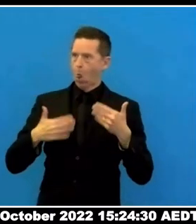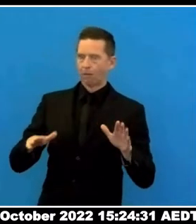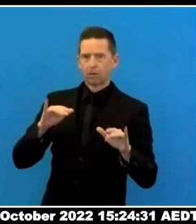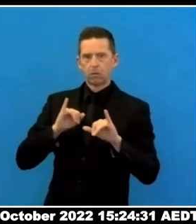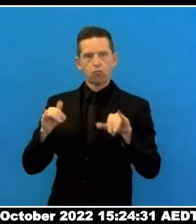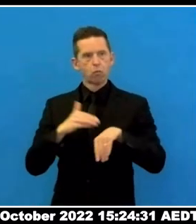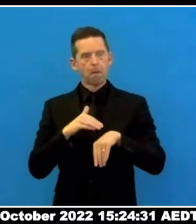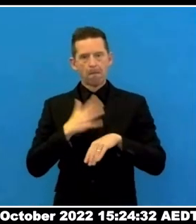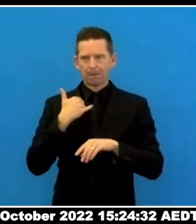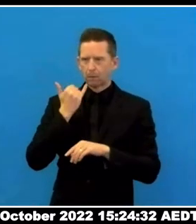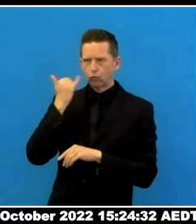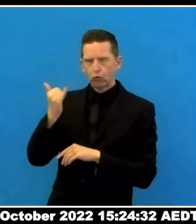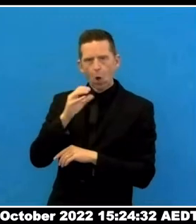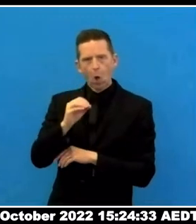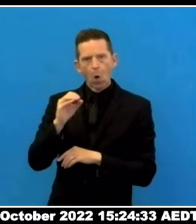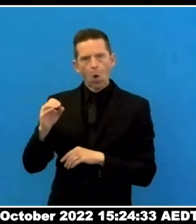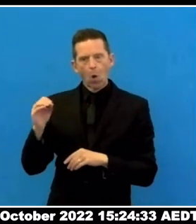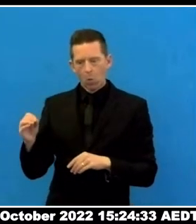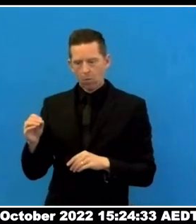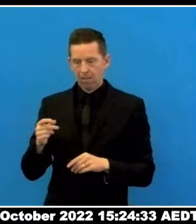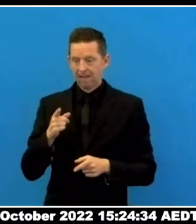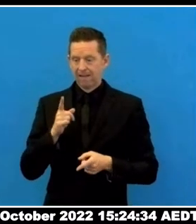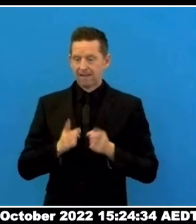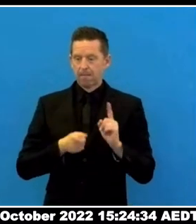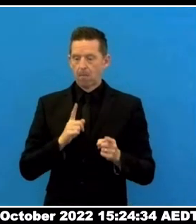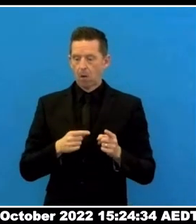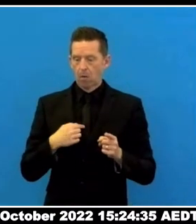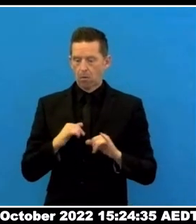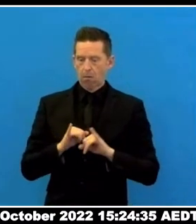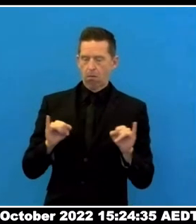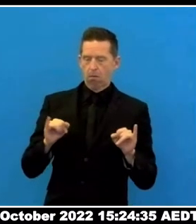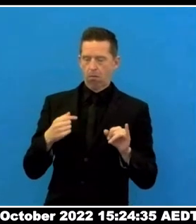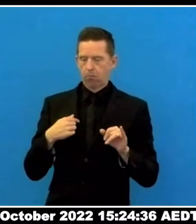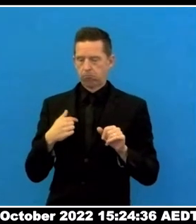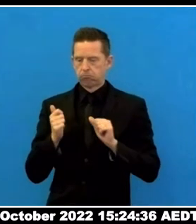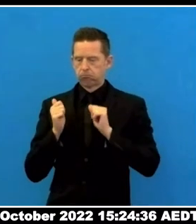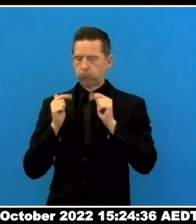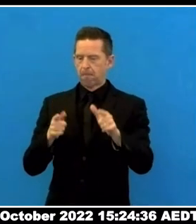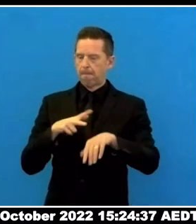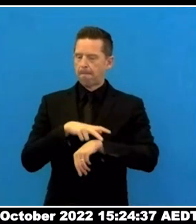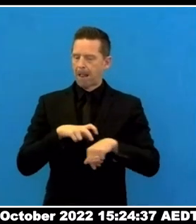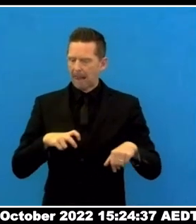We end up actually going the police took us back to our home. Then since that, dad decided to not go to language centre.